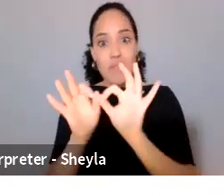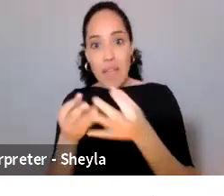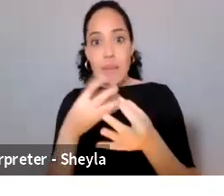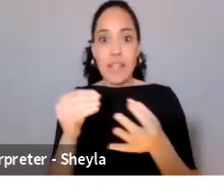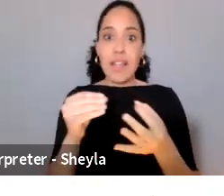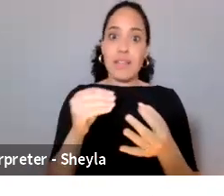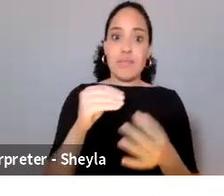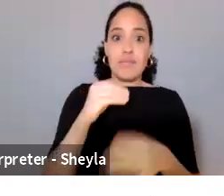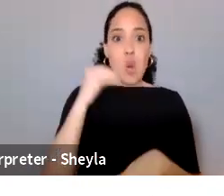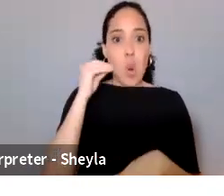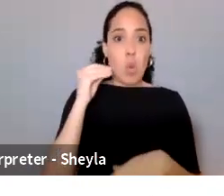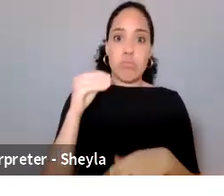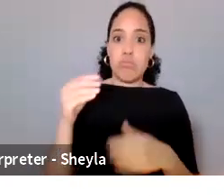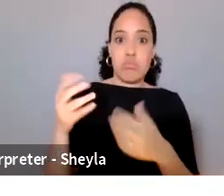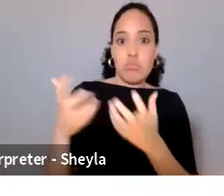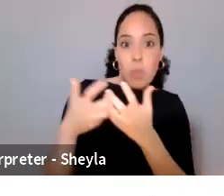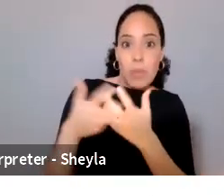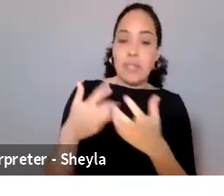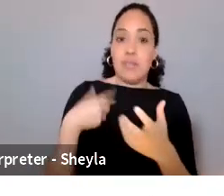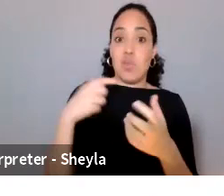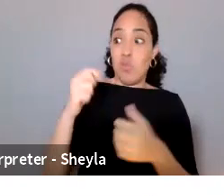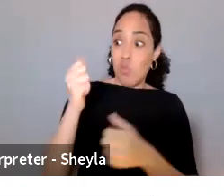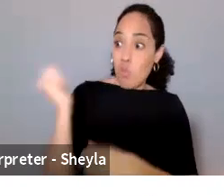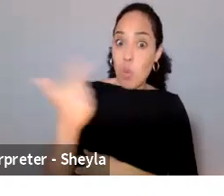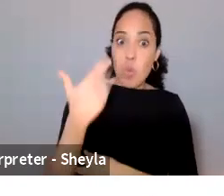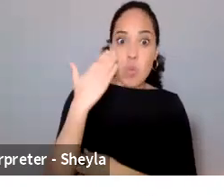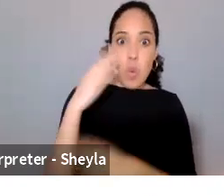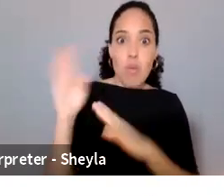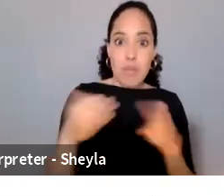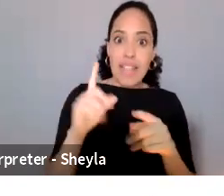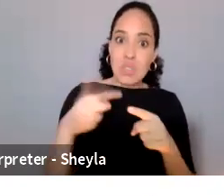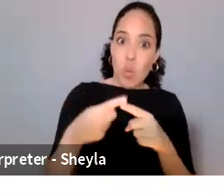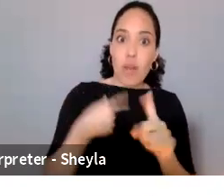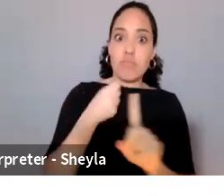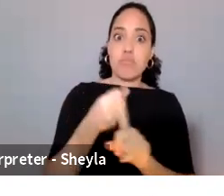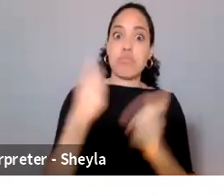when it comes time to act more information will be available on disaster preparedness